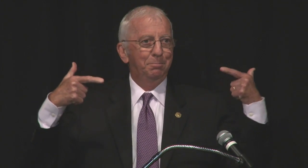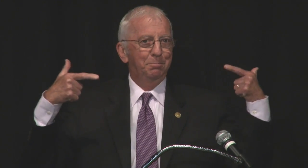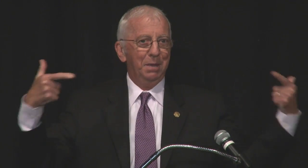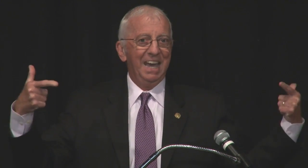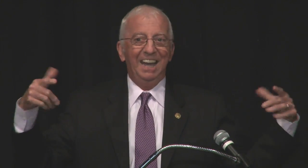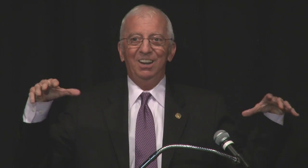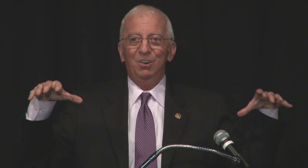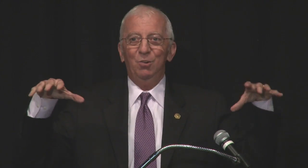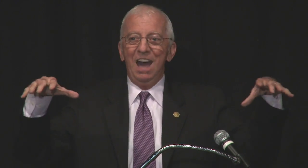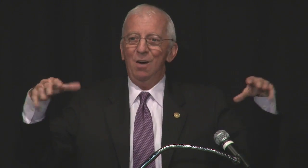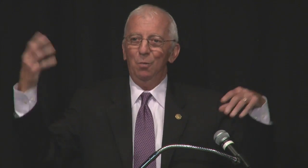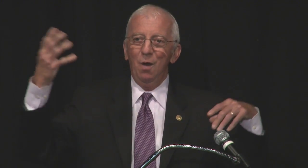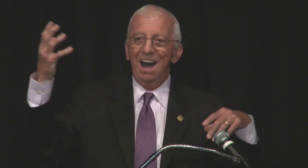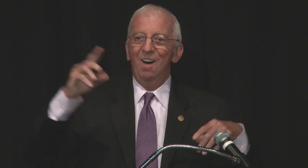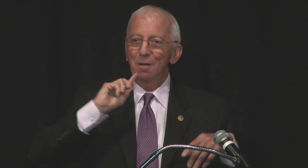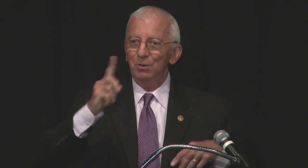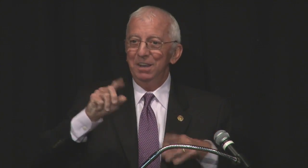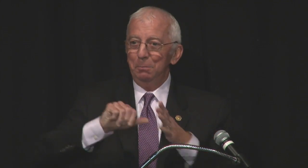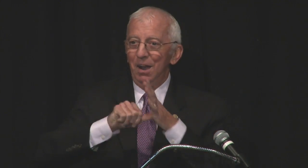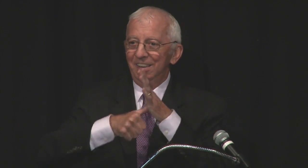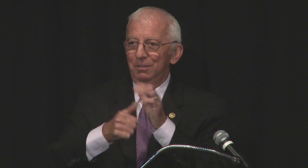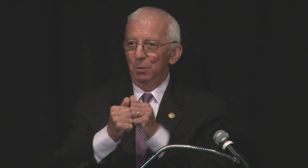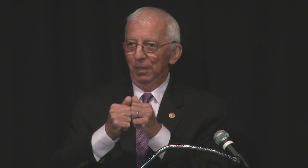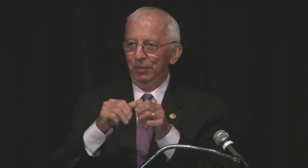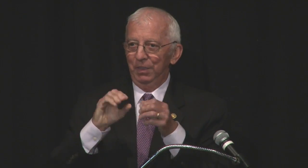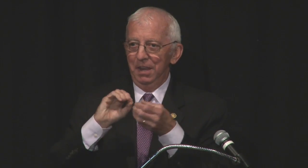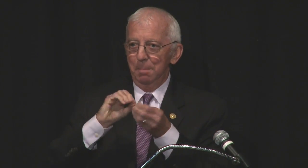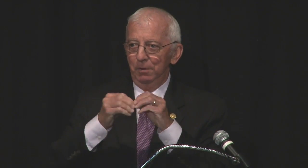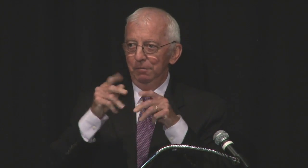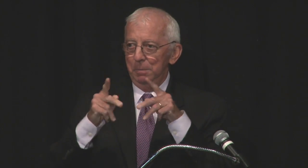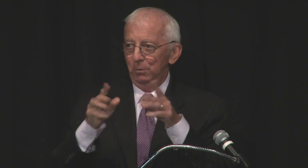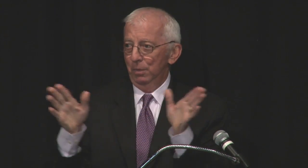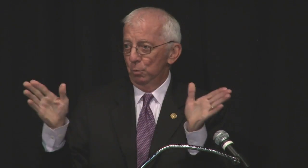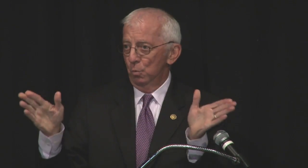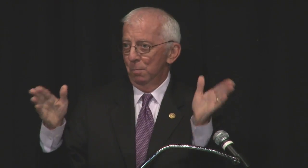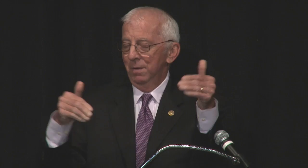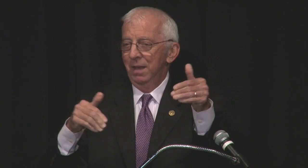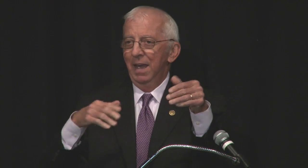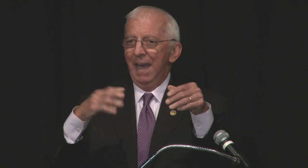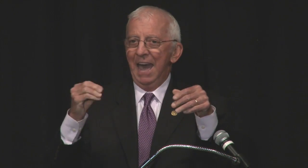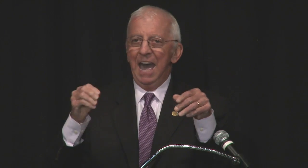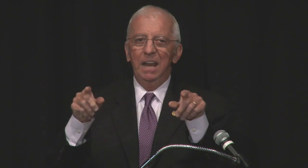Big crowd. Wow I'm really impressed with the number of people in the room.